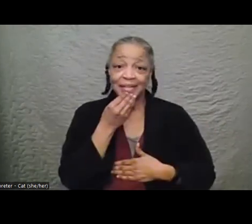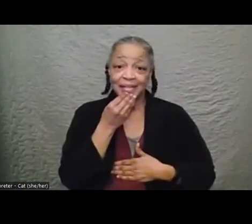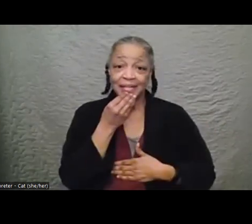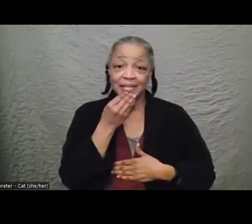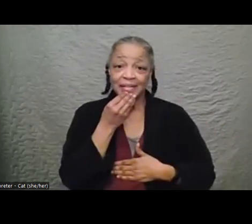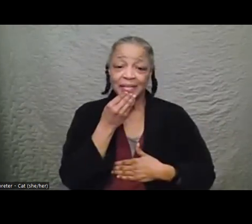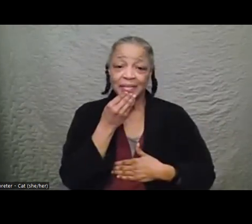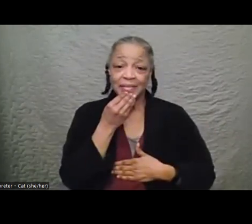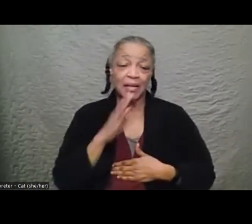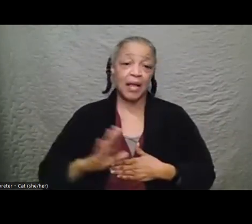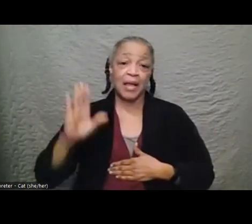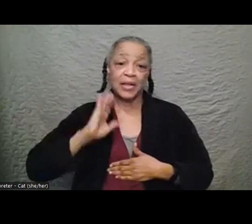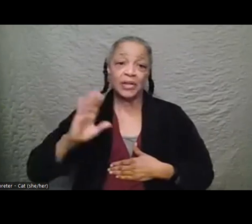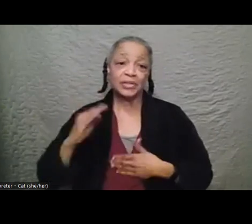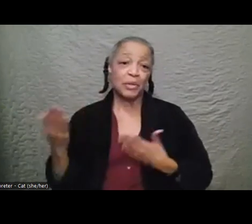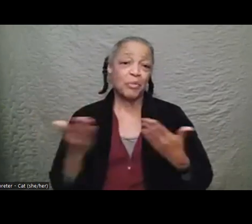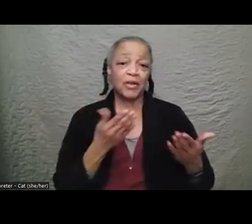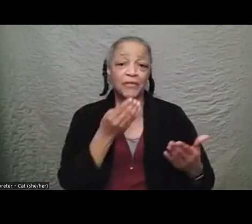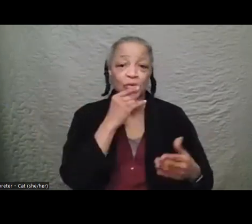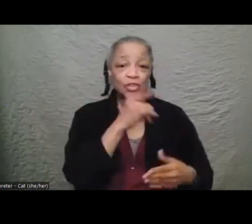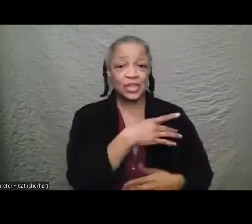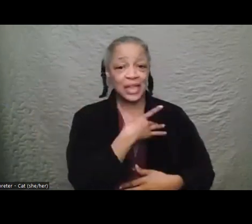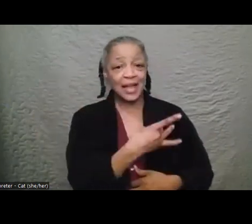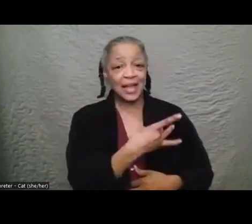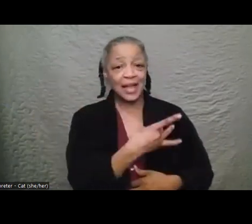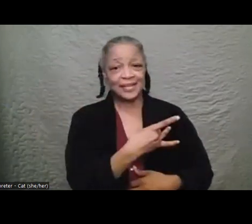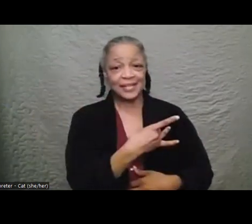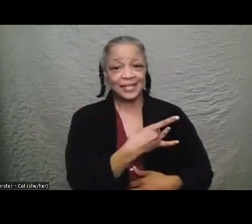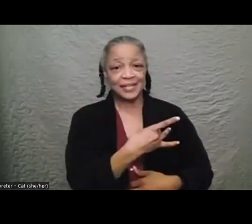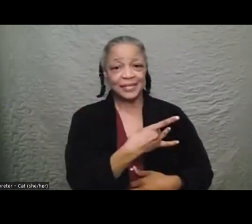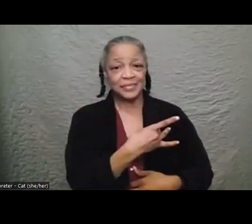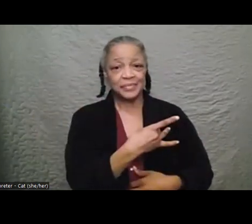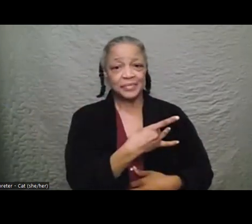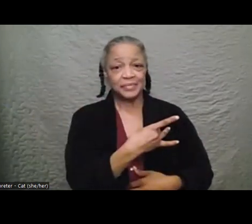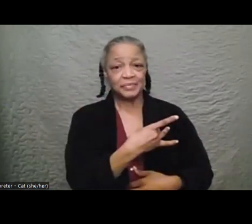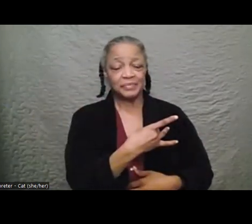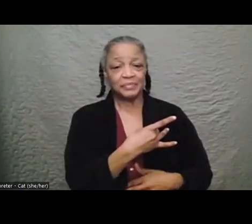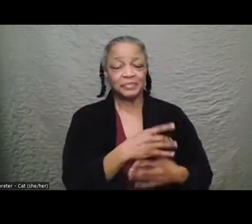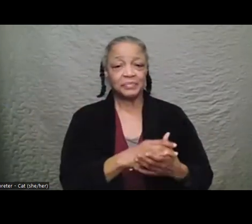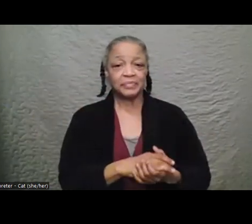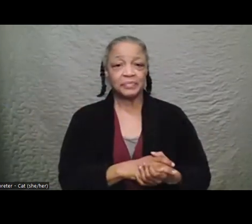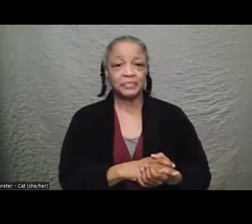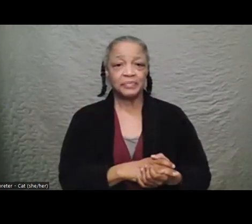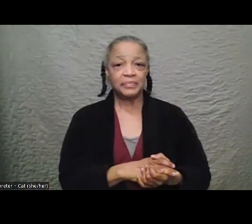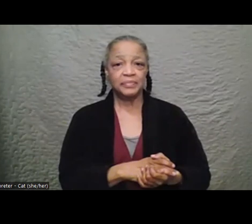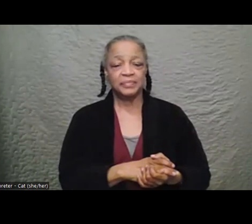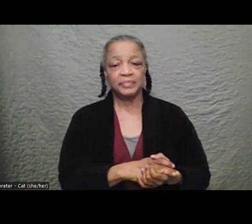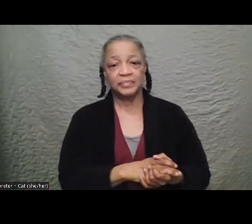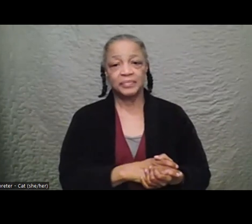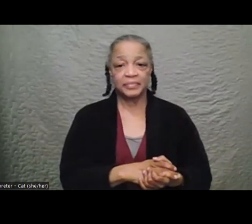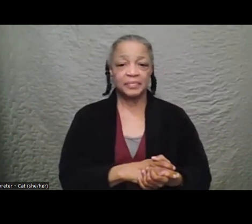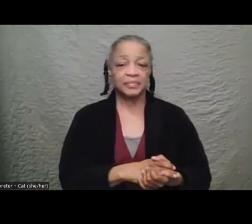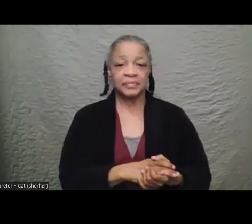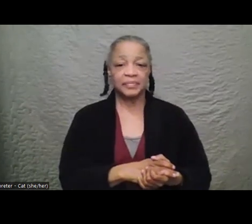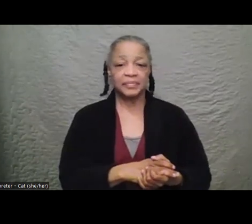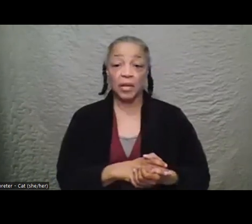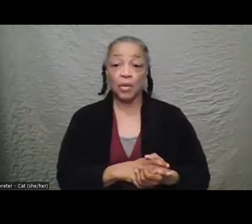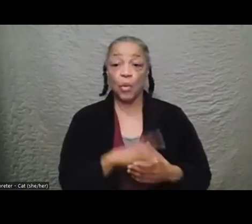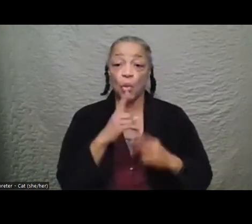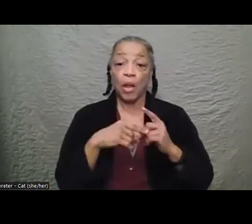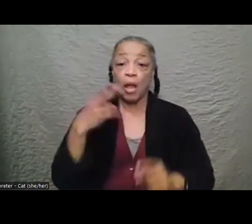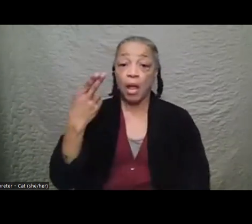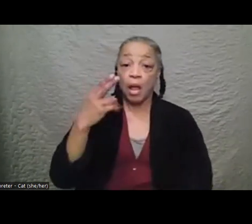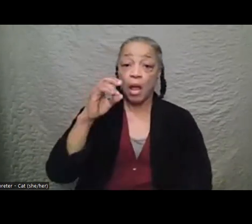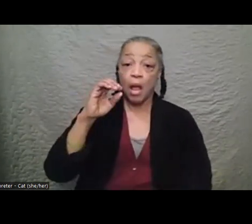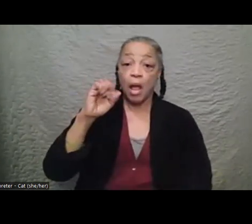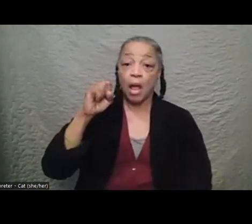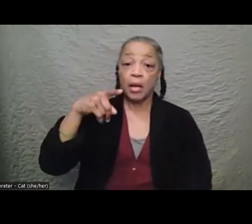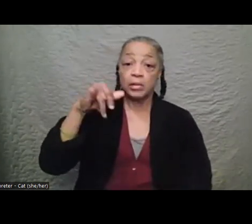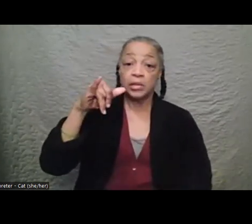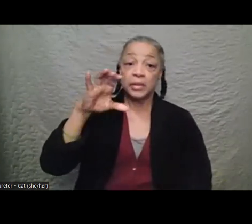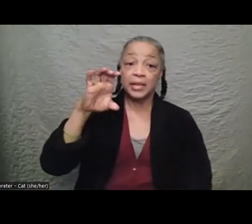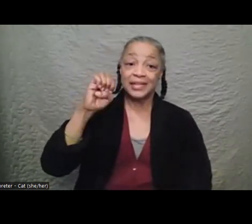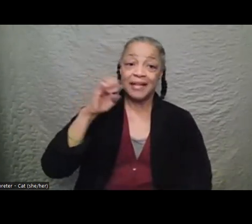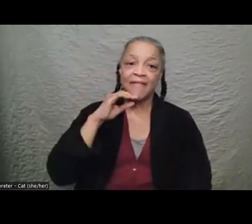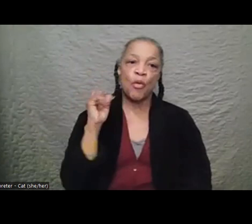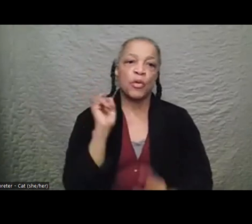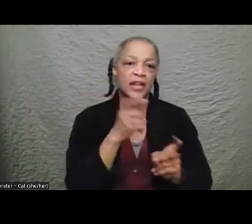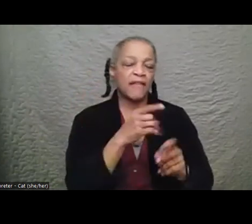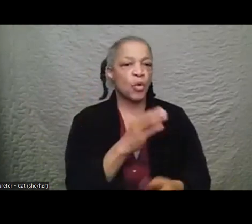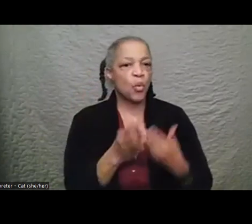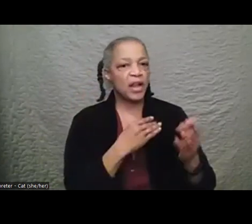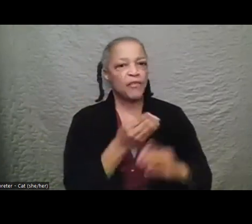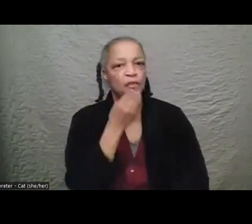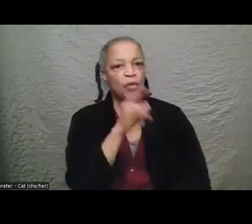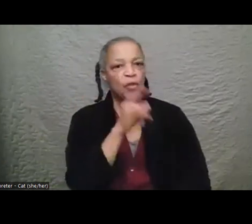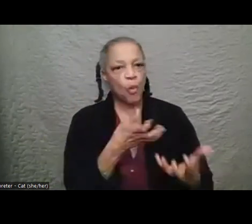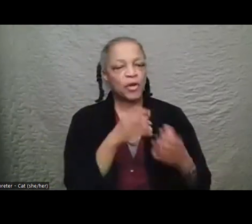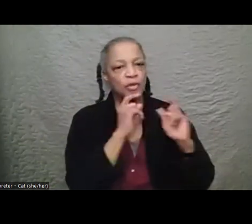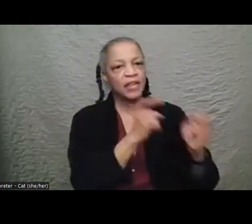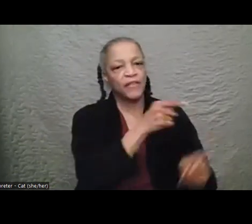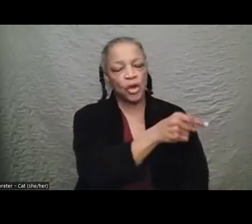I used to bring what she liked . At the hospice, they gave her whatever she wanted, poor thing.